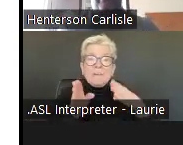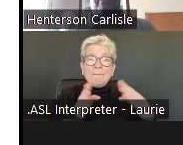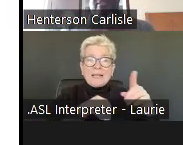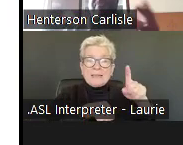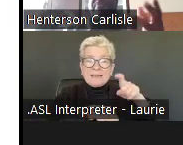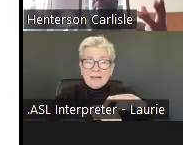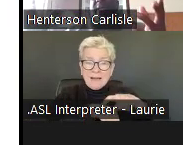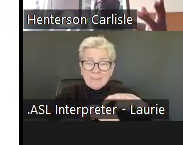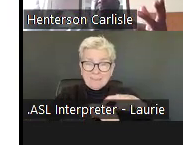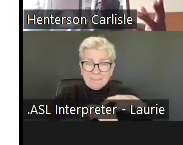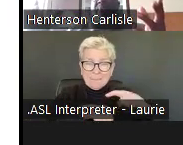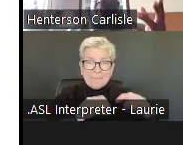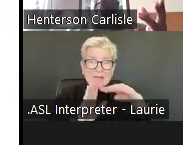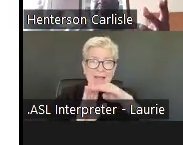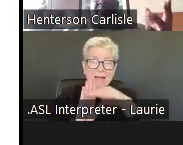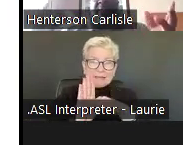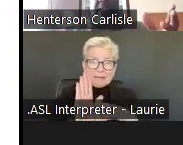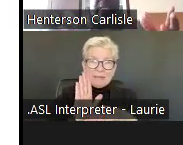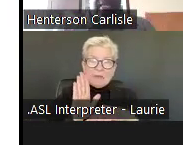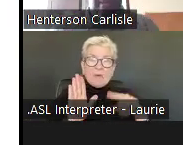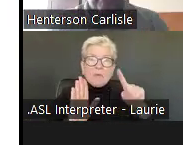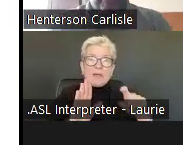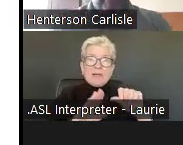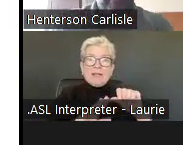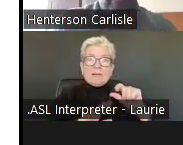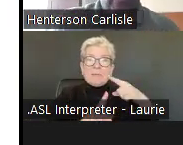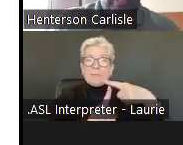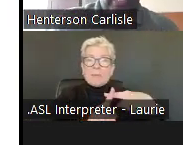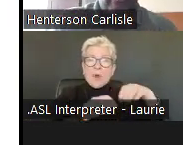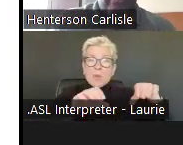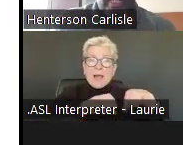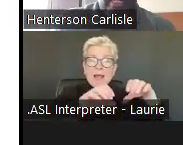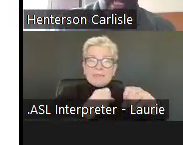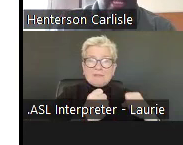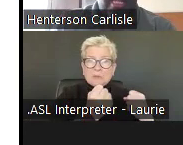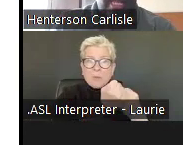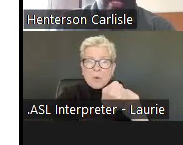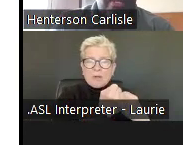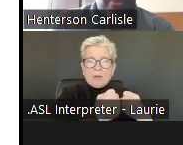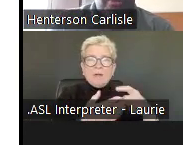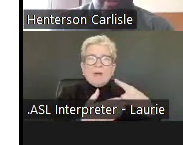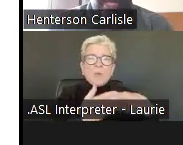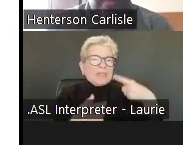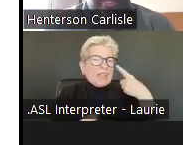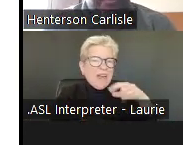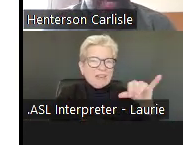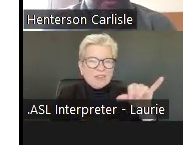provide some proactive supports. What does that look like? So April and May,